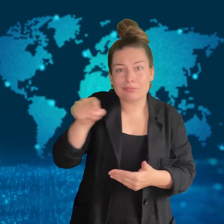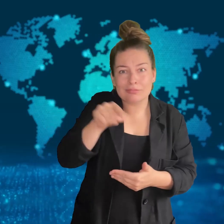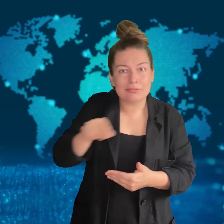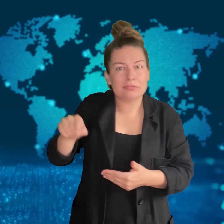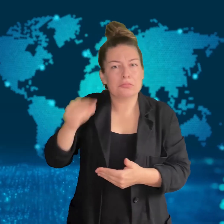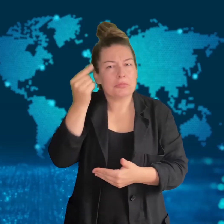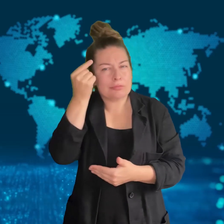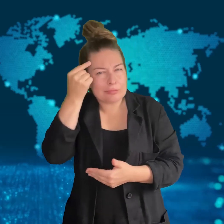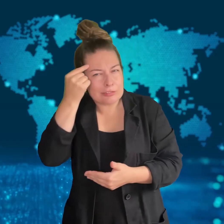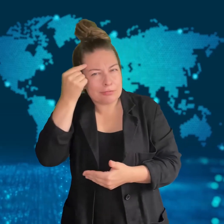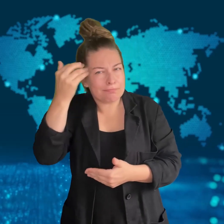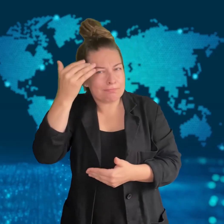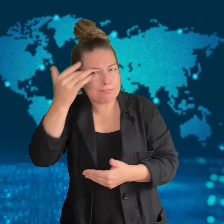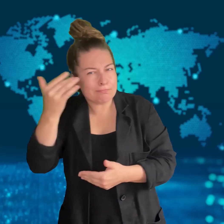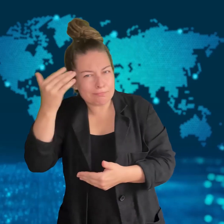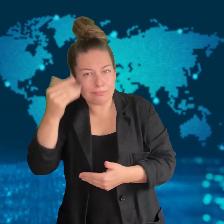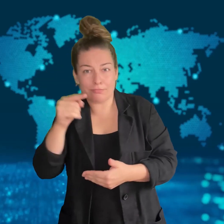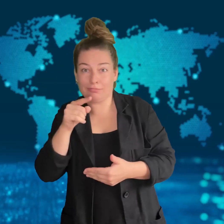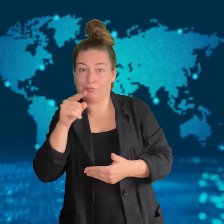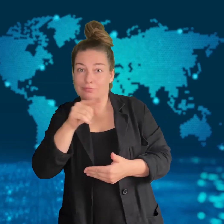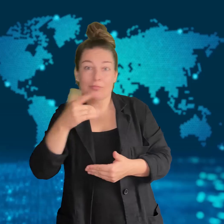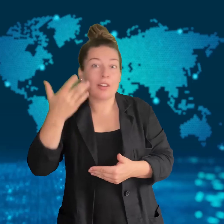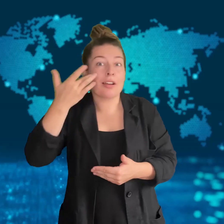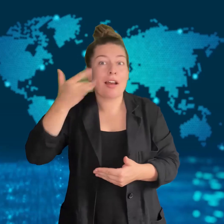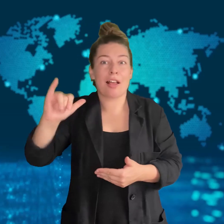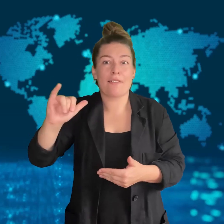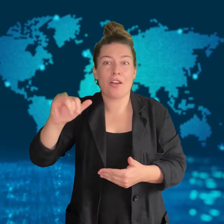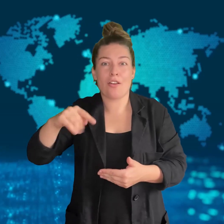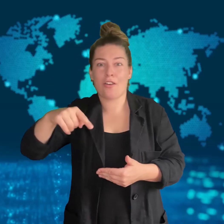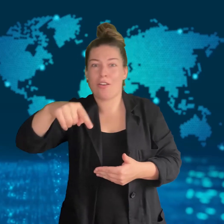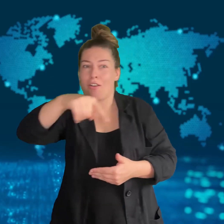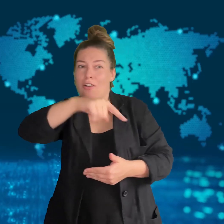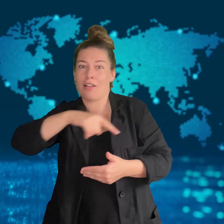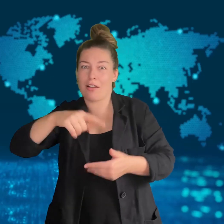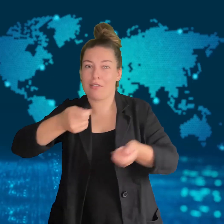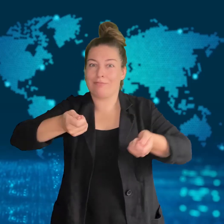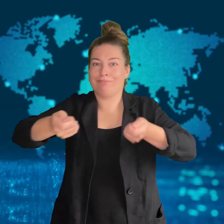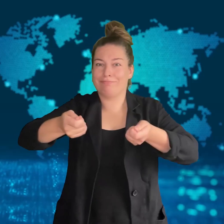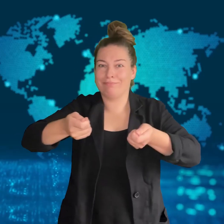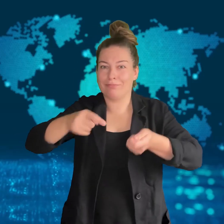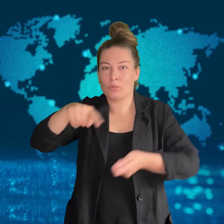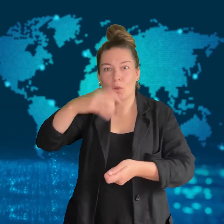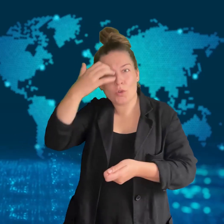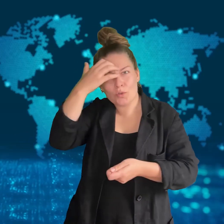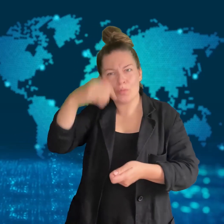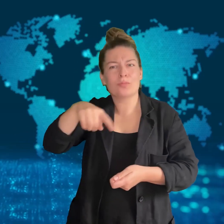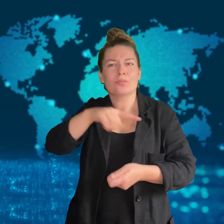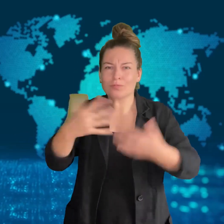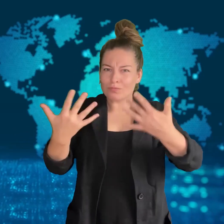the state's processes are effective